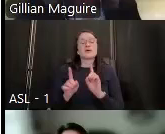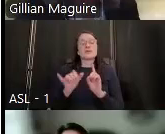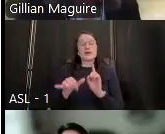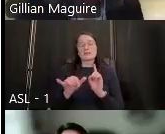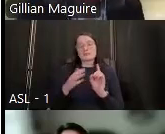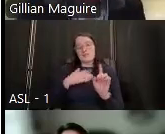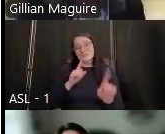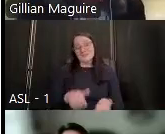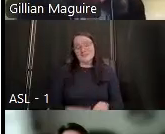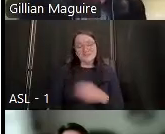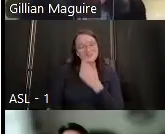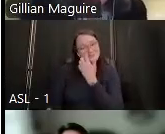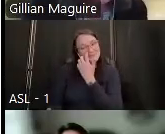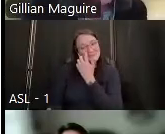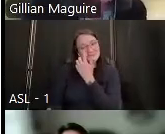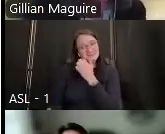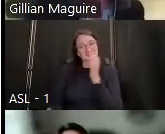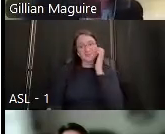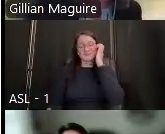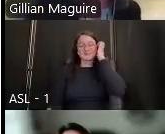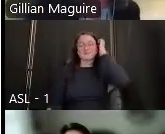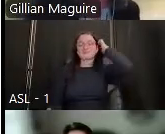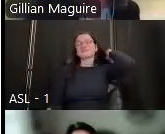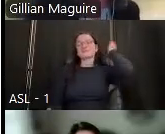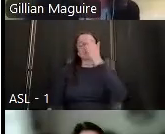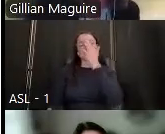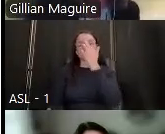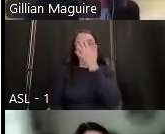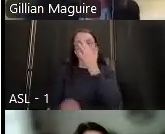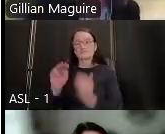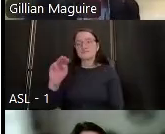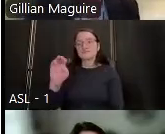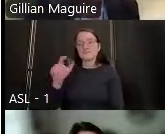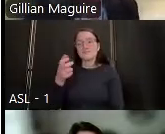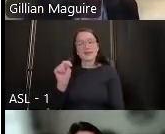question. That's okay. No thanks Megan we have um plenty of time. Yeah. No and thanks for addressing